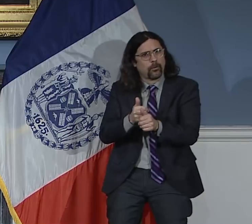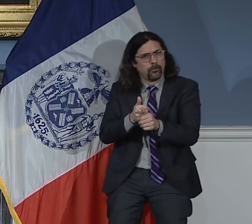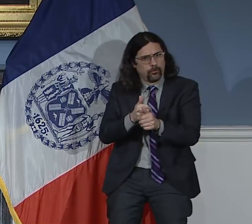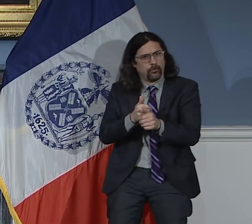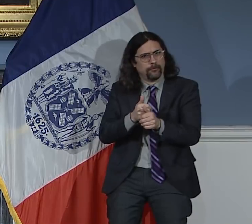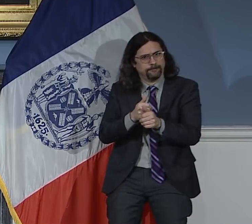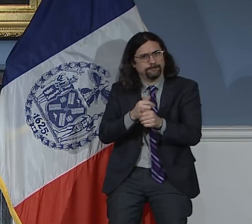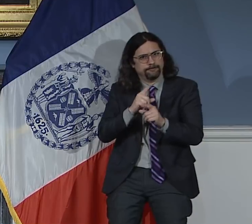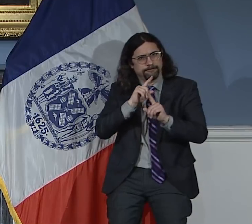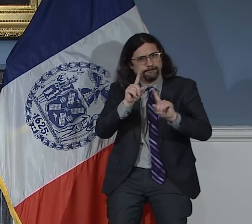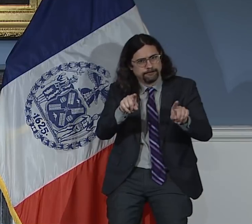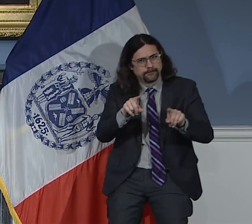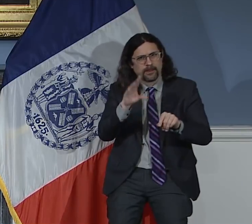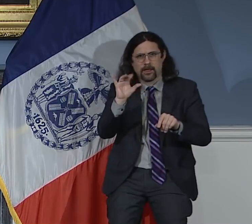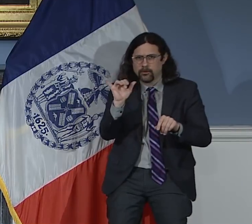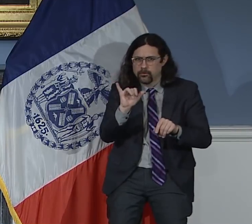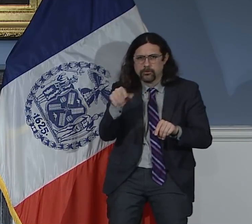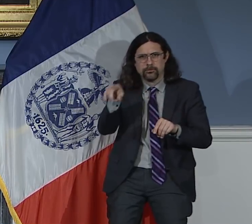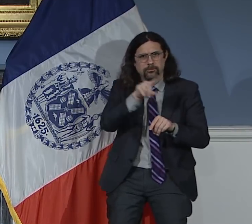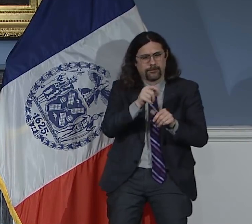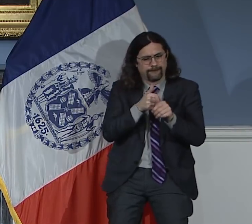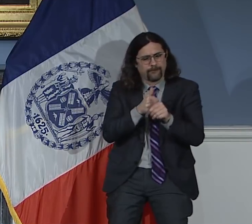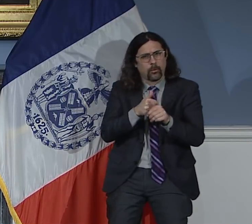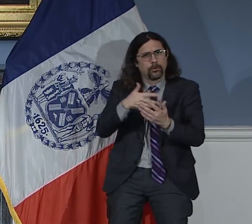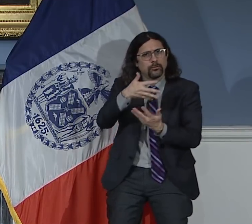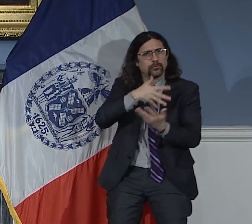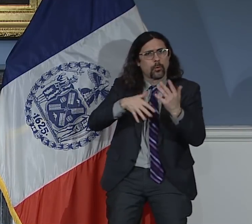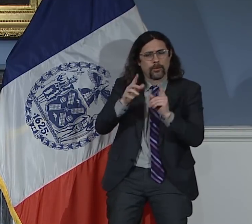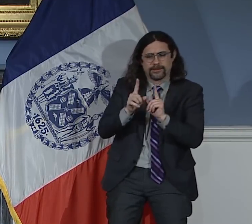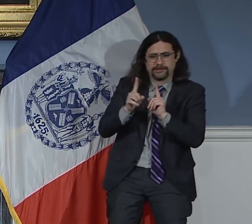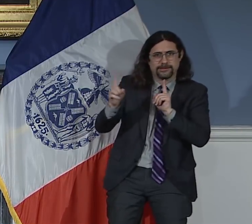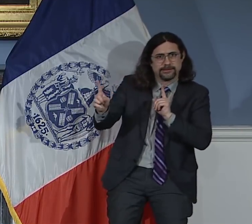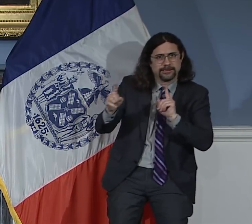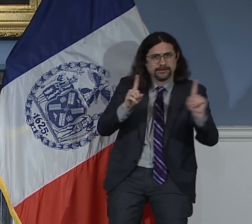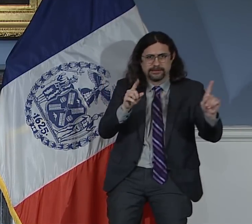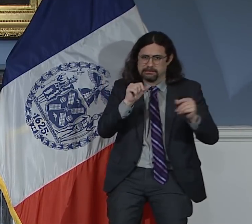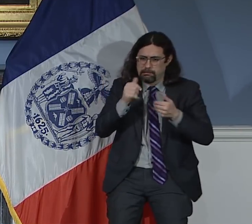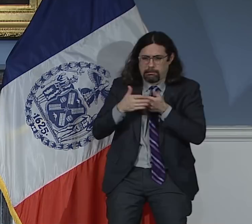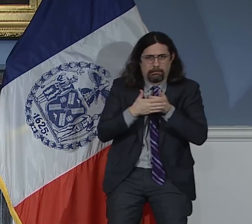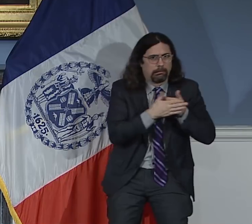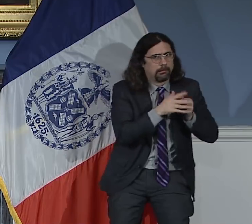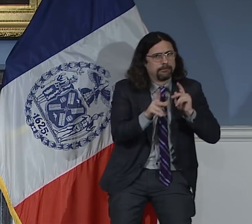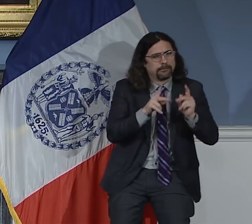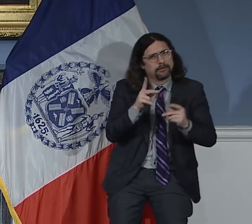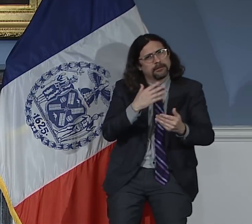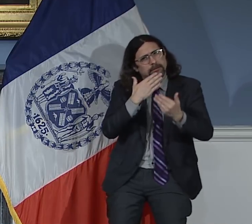ENSURE EVERYONE IS SAFEBY AVOIDING SOCIAL DISTANCING THAT GOES WITH WHAT WE USED TO KNOW AS